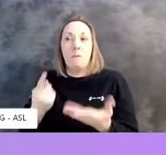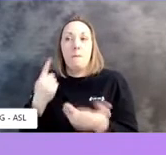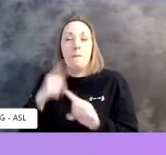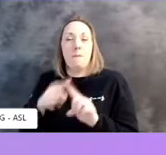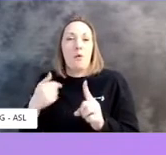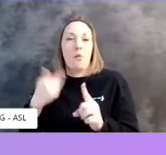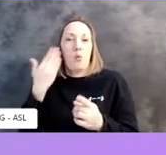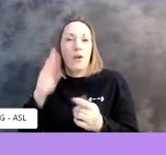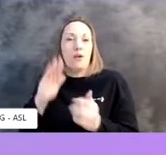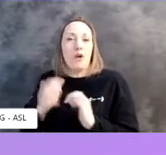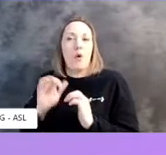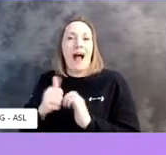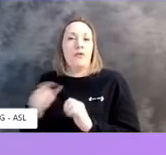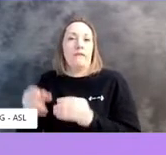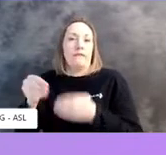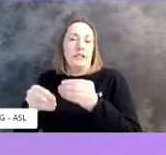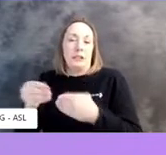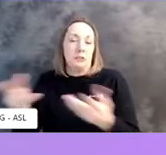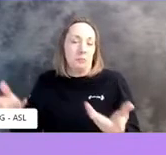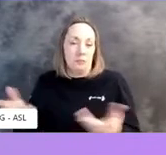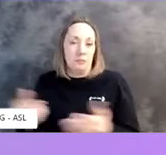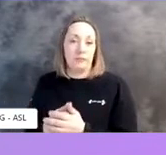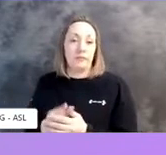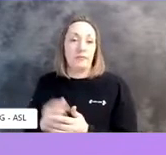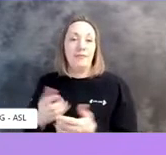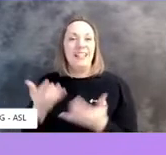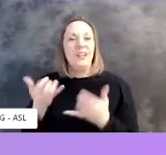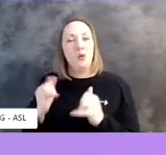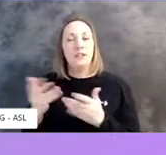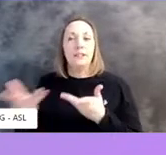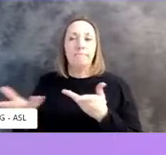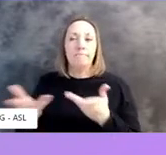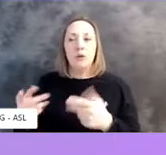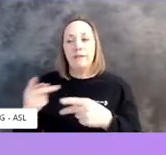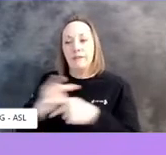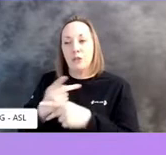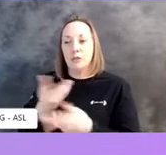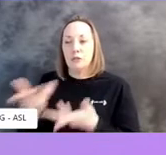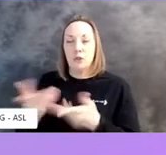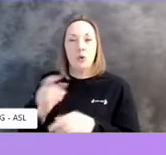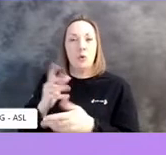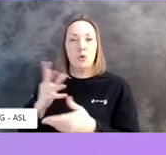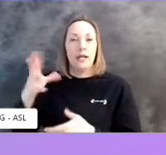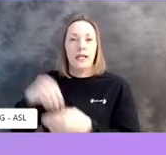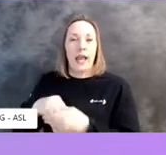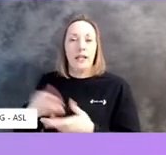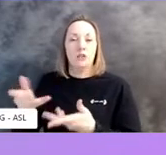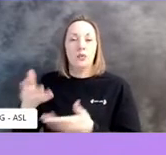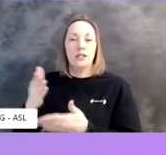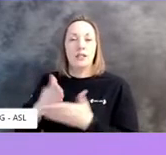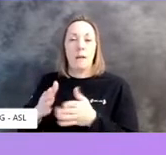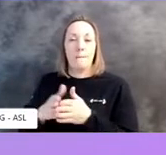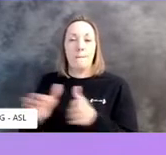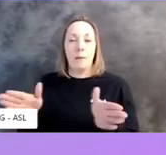what others do, we know how they are complying or the number of errors they have in their websites. We don't necessarily